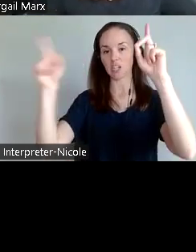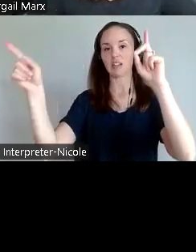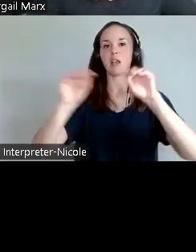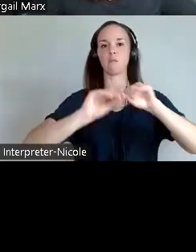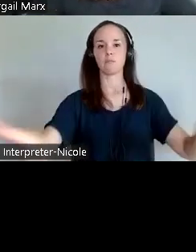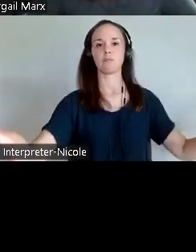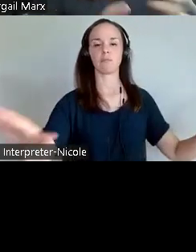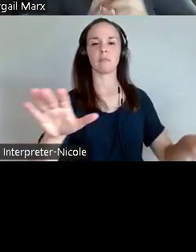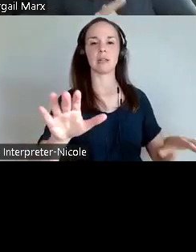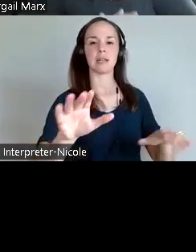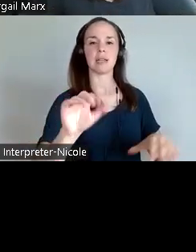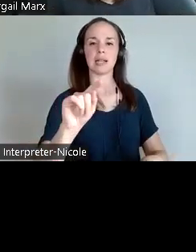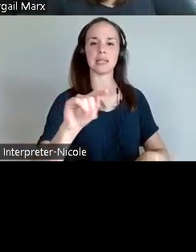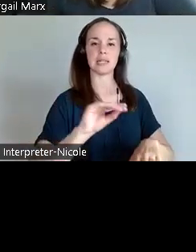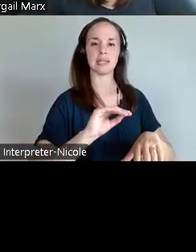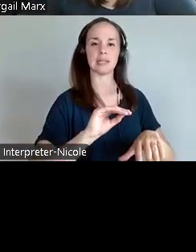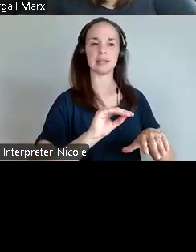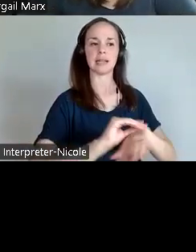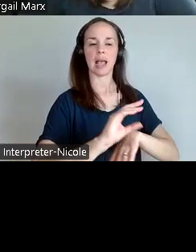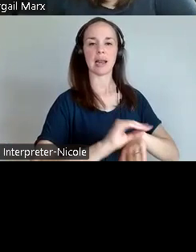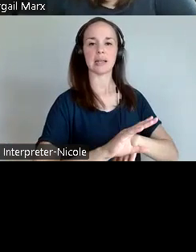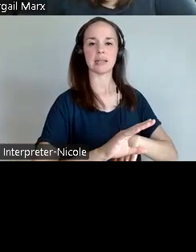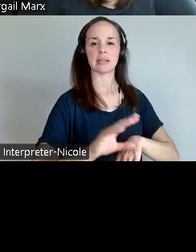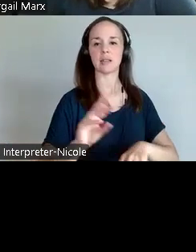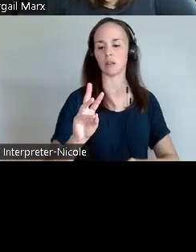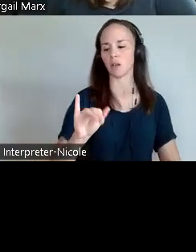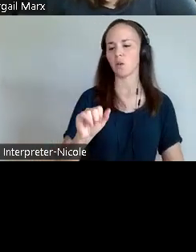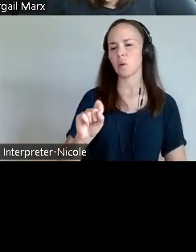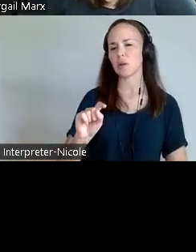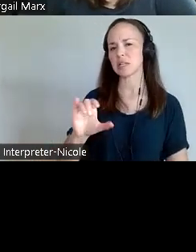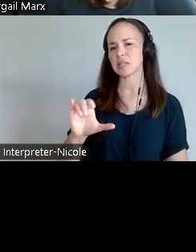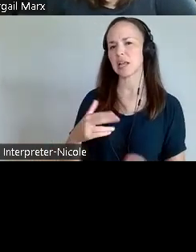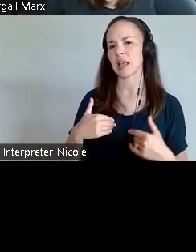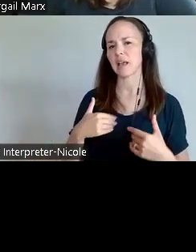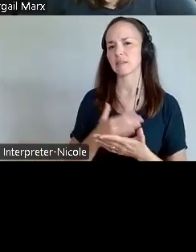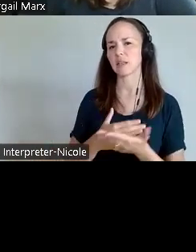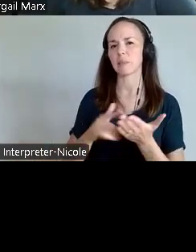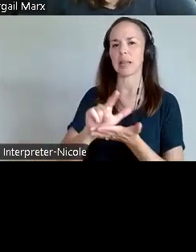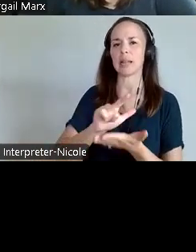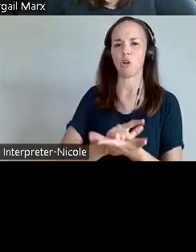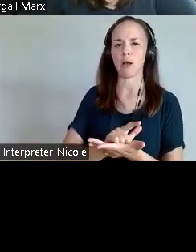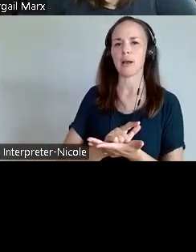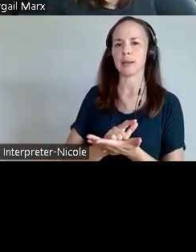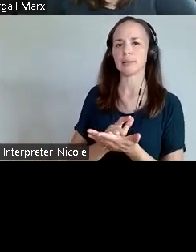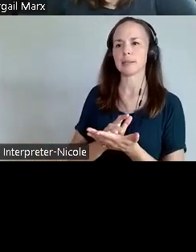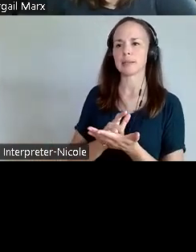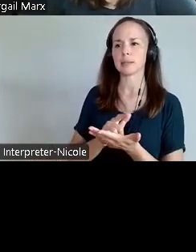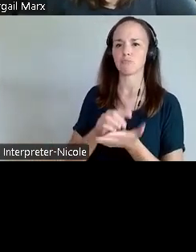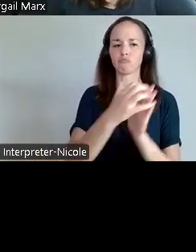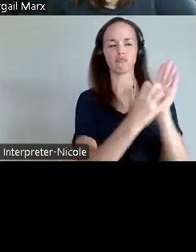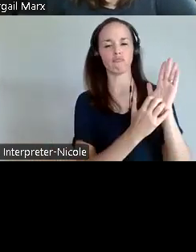also has some of those like legal laws and things about what an individual has a right to have with